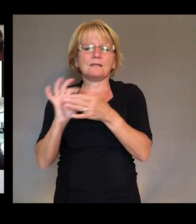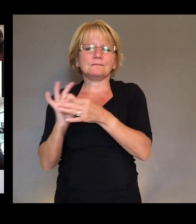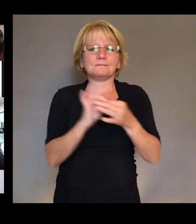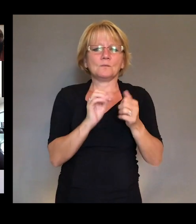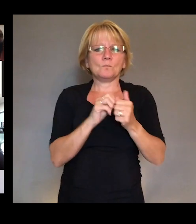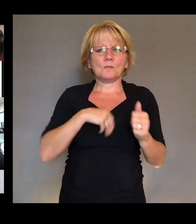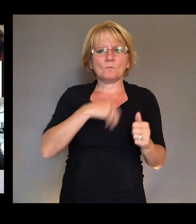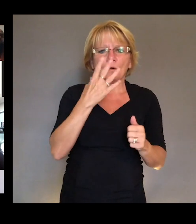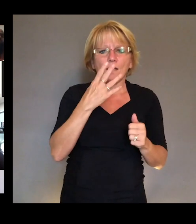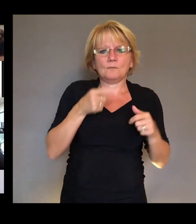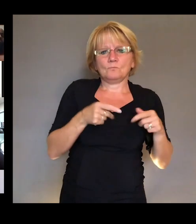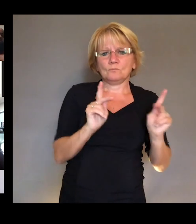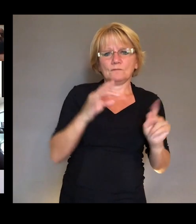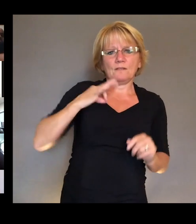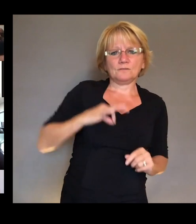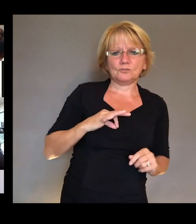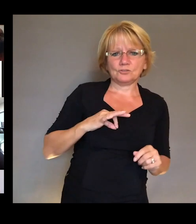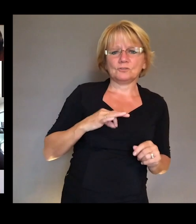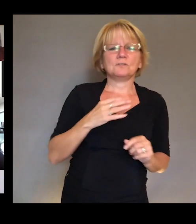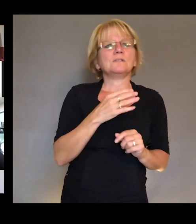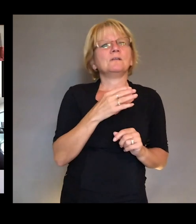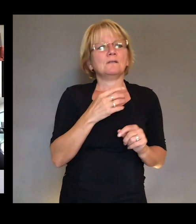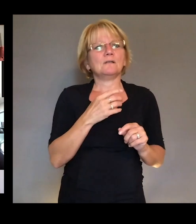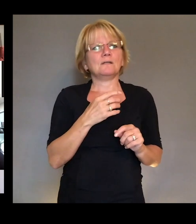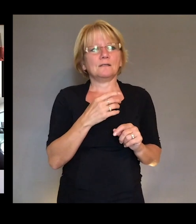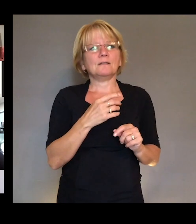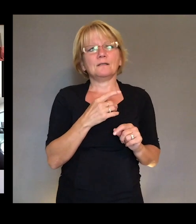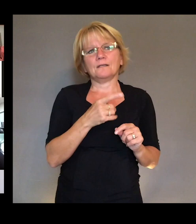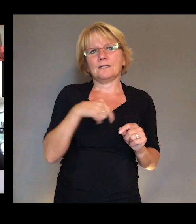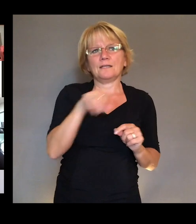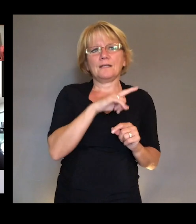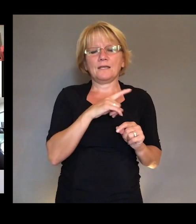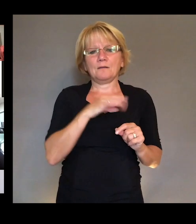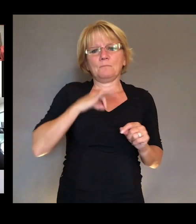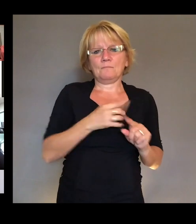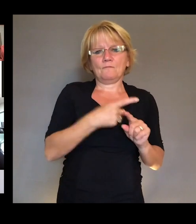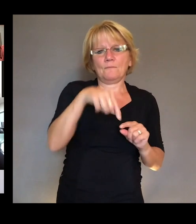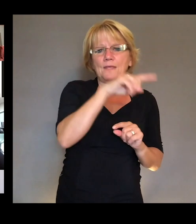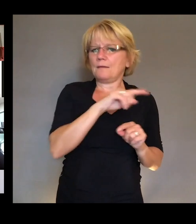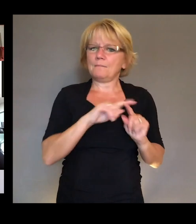and other sorts of privilege that are work well for students who come from a highly affluent backgrounds.